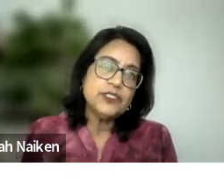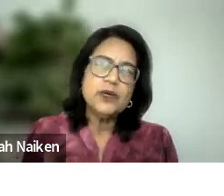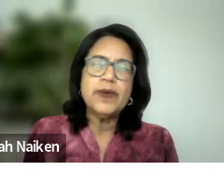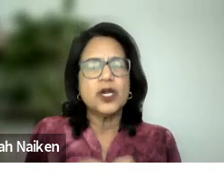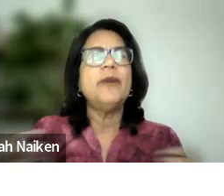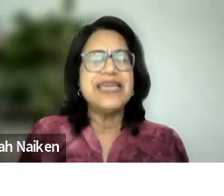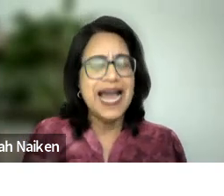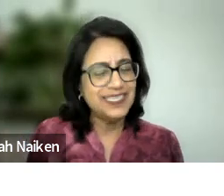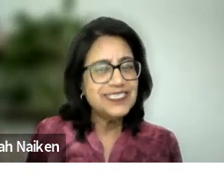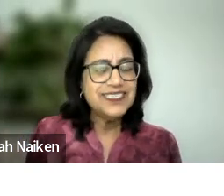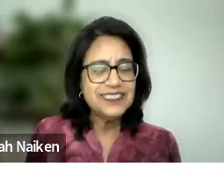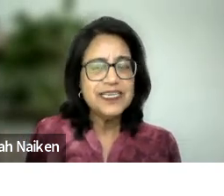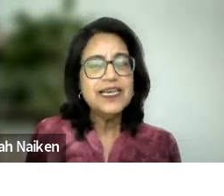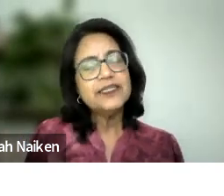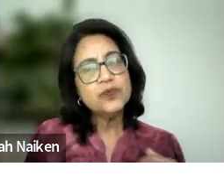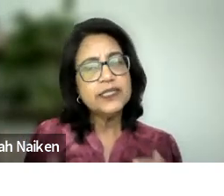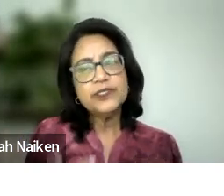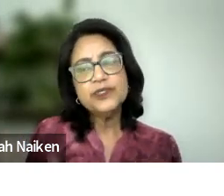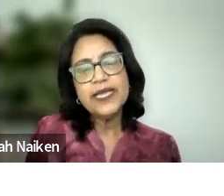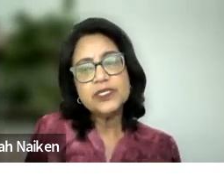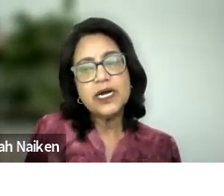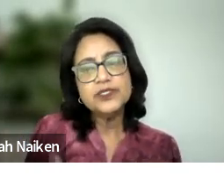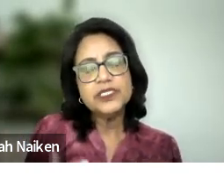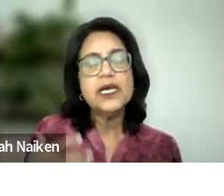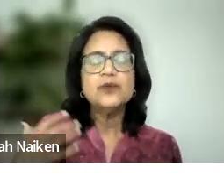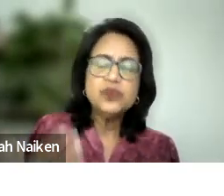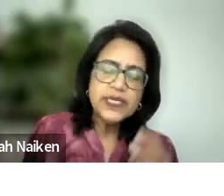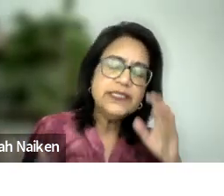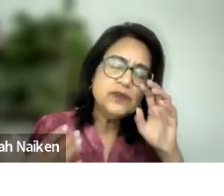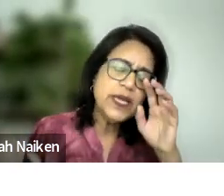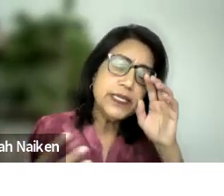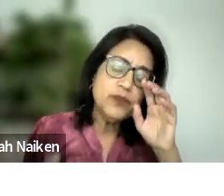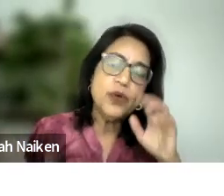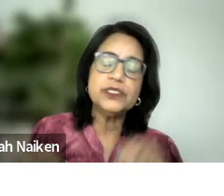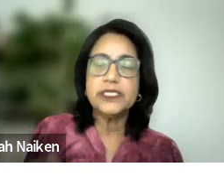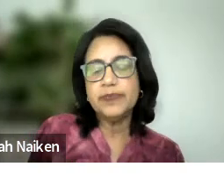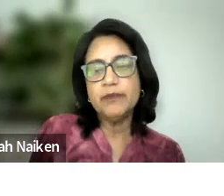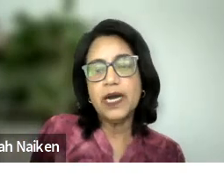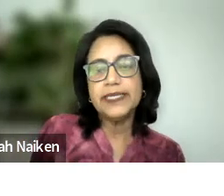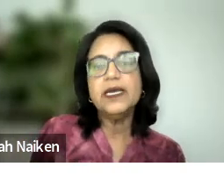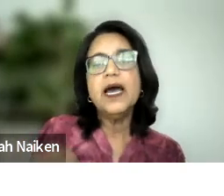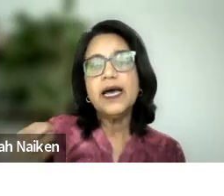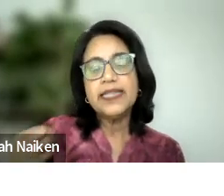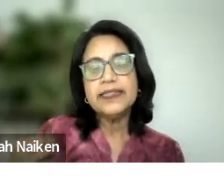Because that's that certainly differs from one Asian culture to another.